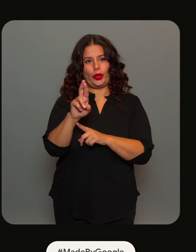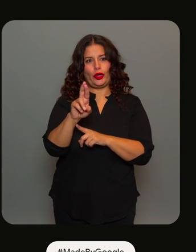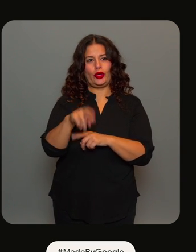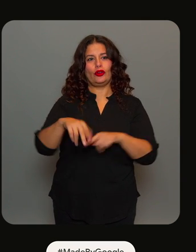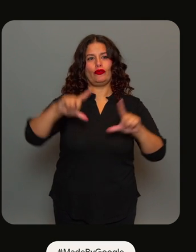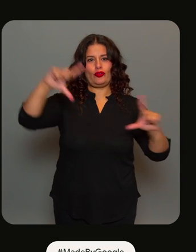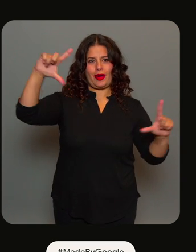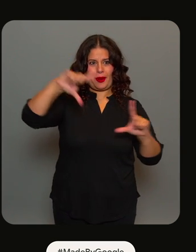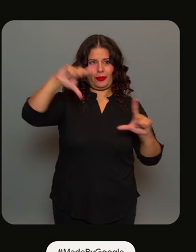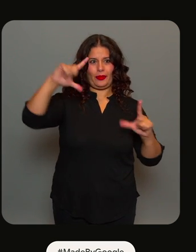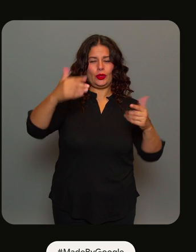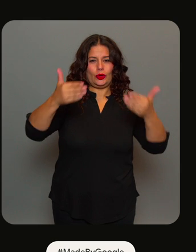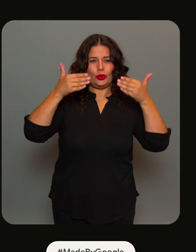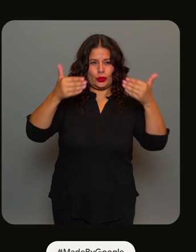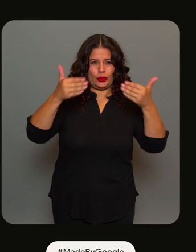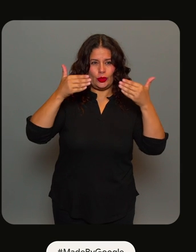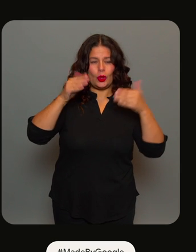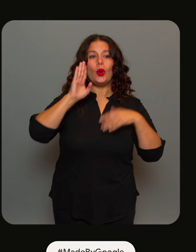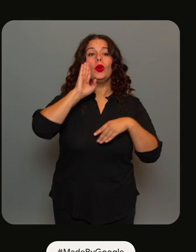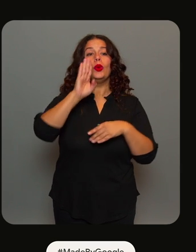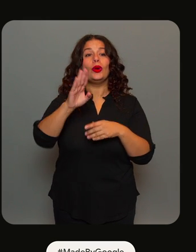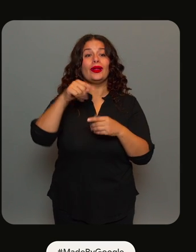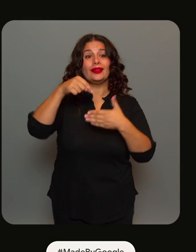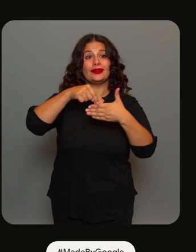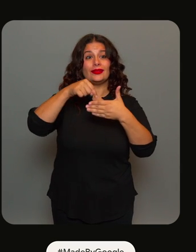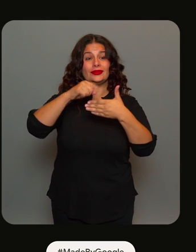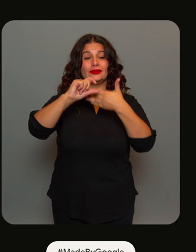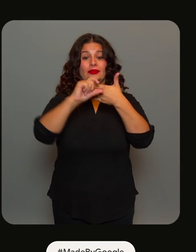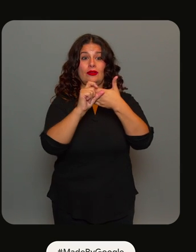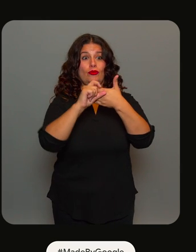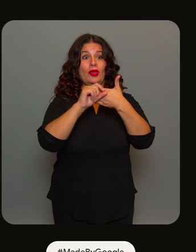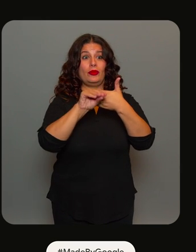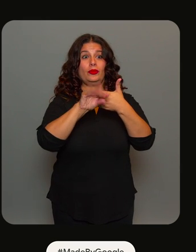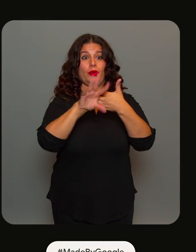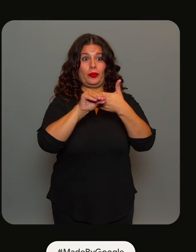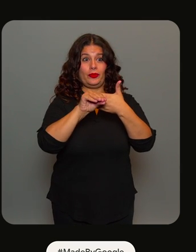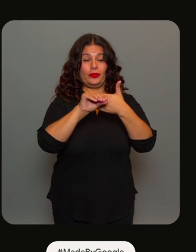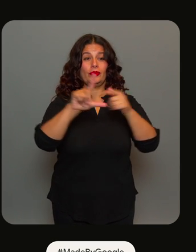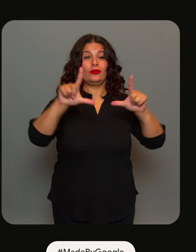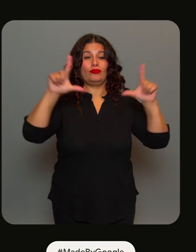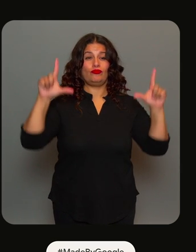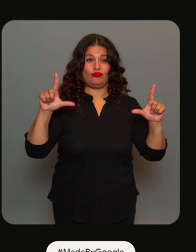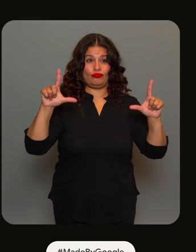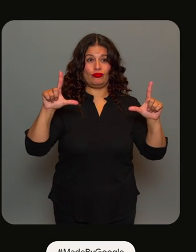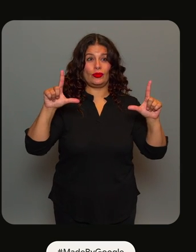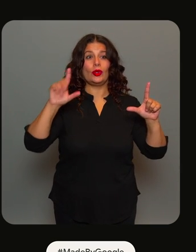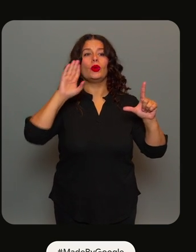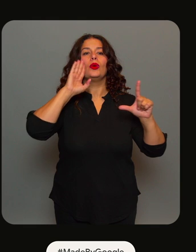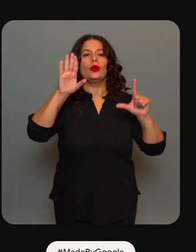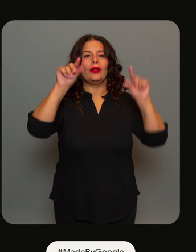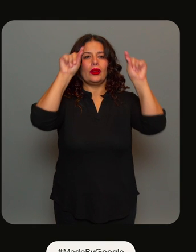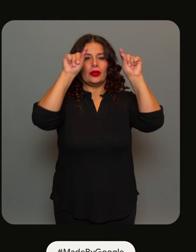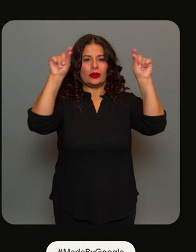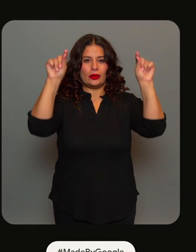50 megapixel camera, using a high resolution mode to provide a 12.5 megapixel image.